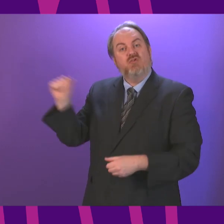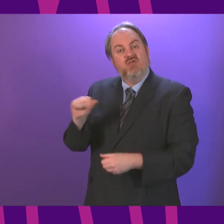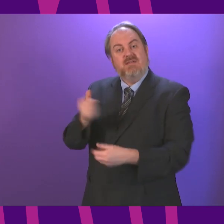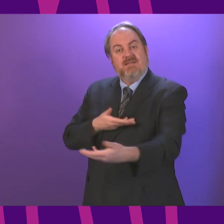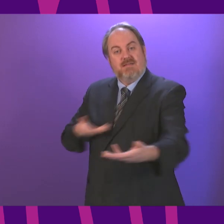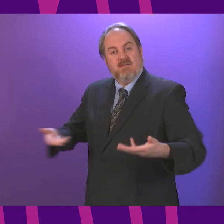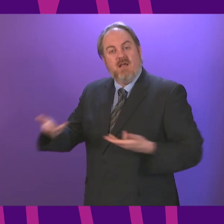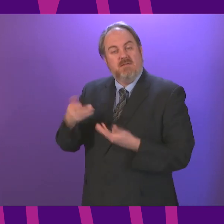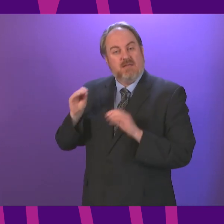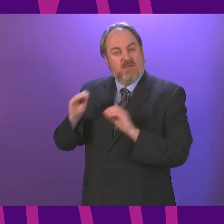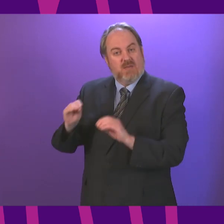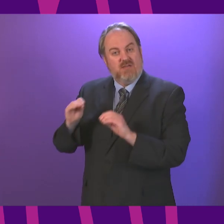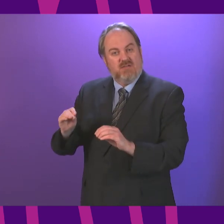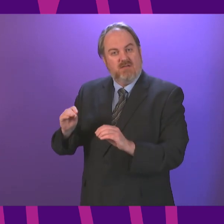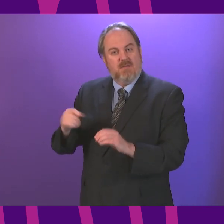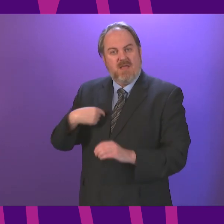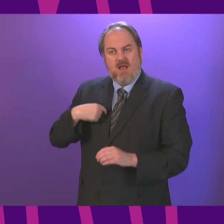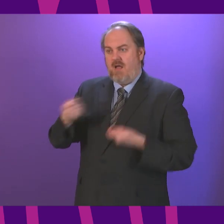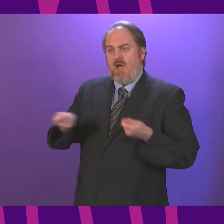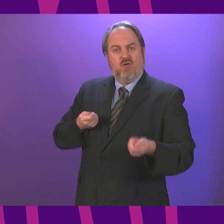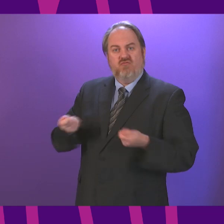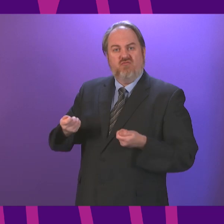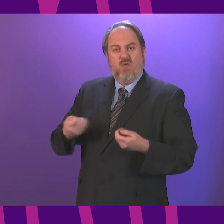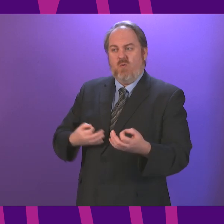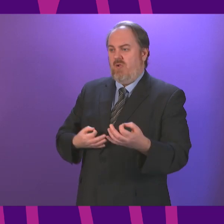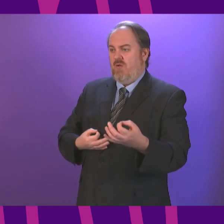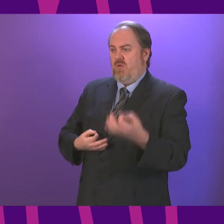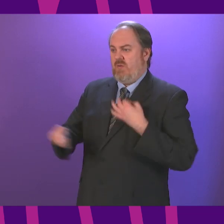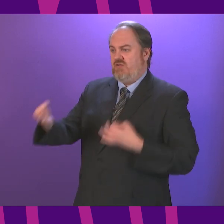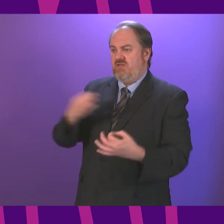questions that I get asked. Ruth Davidson has chosen week after week recently to ask